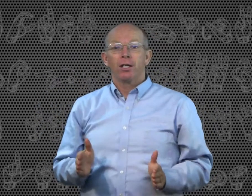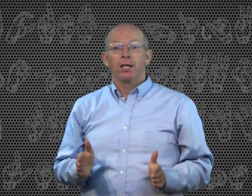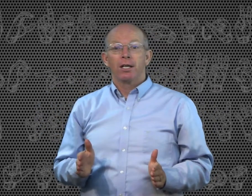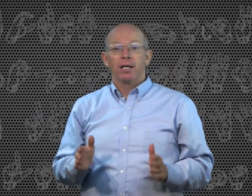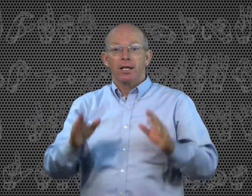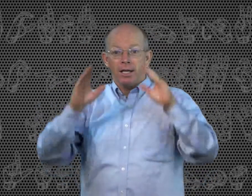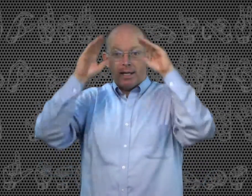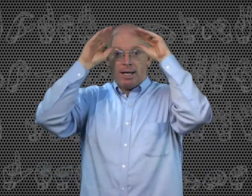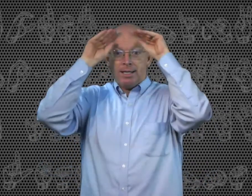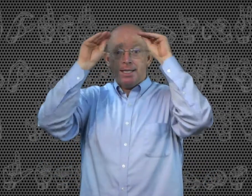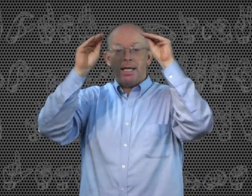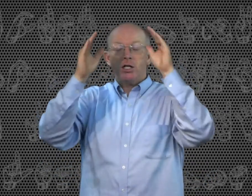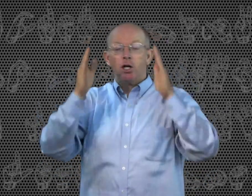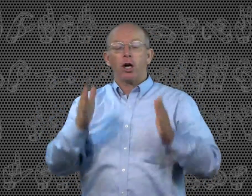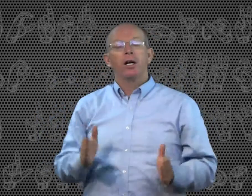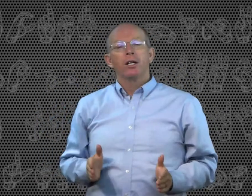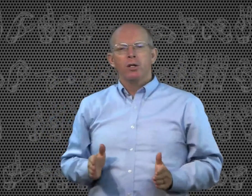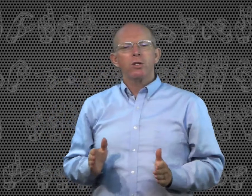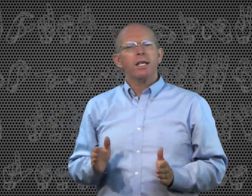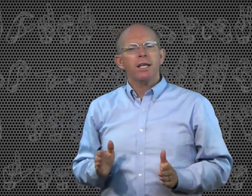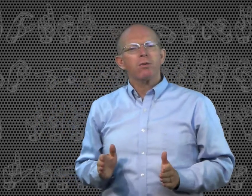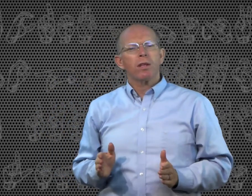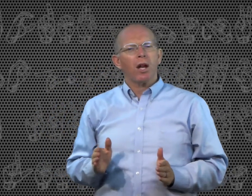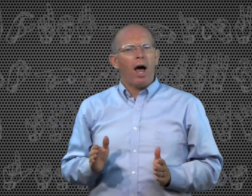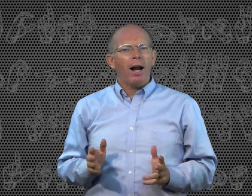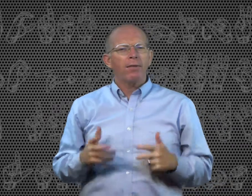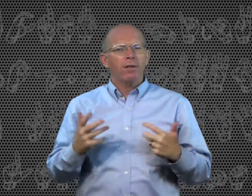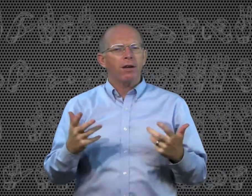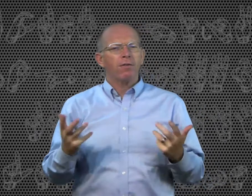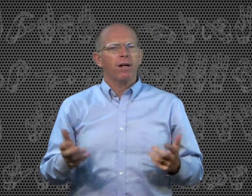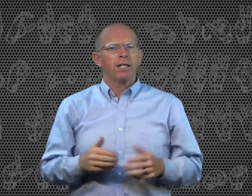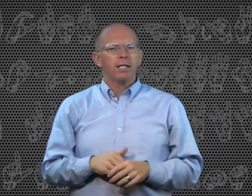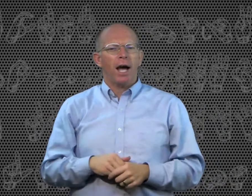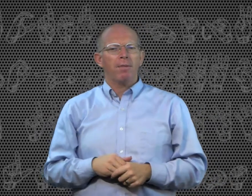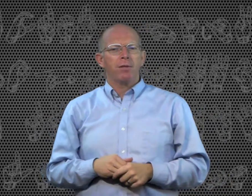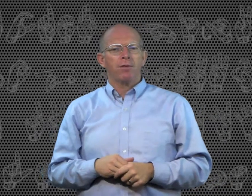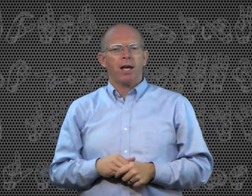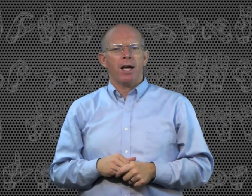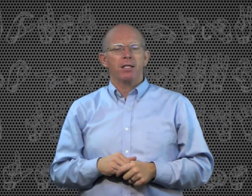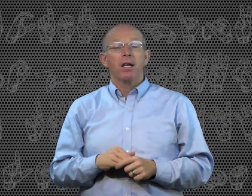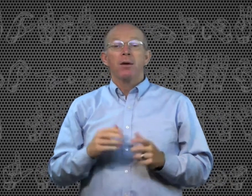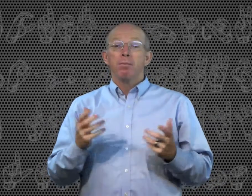You will see this with a lot of different types of signs.